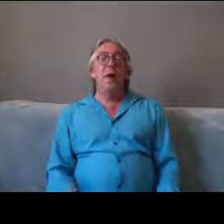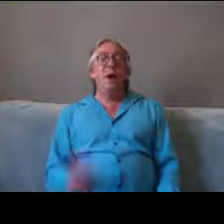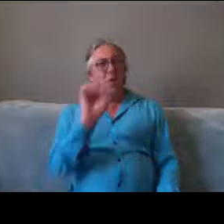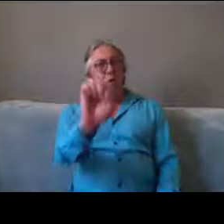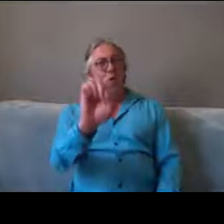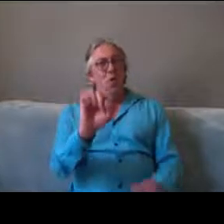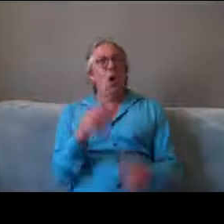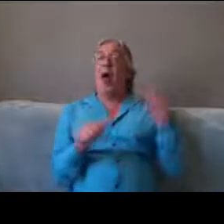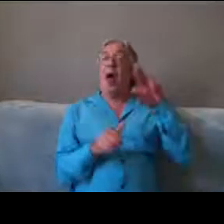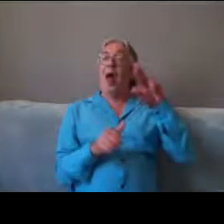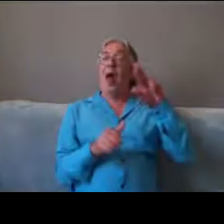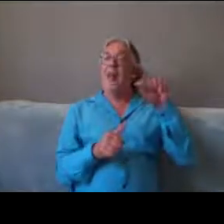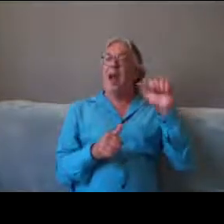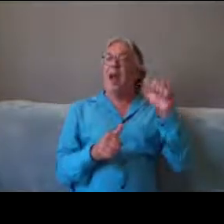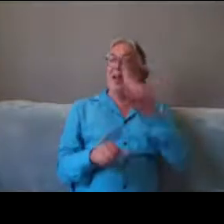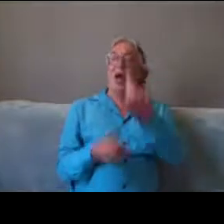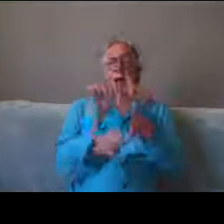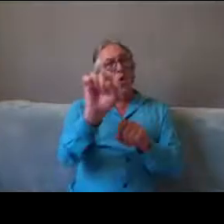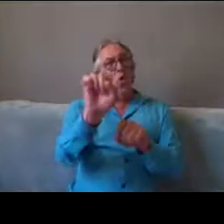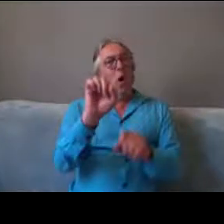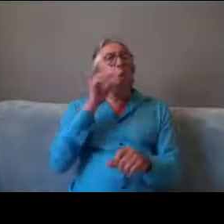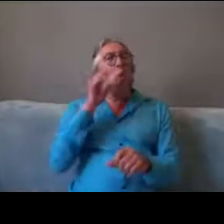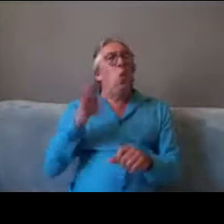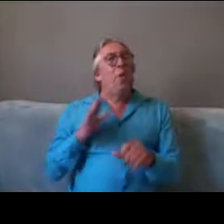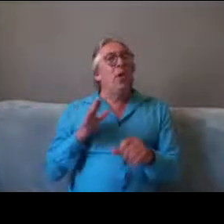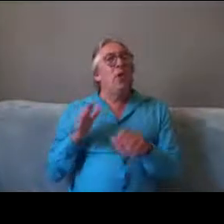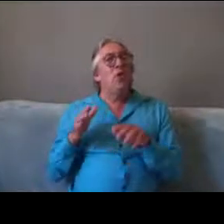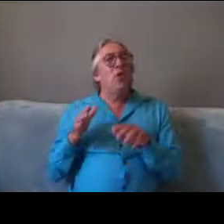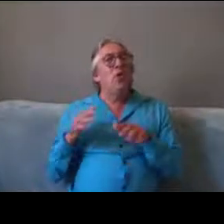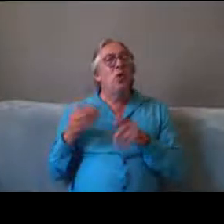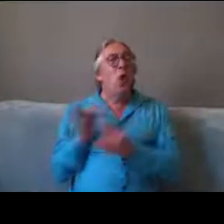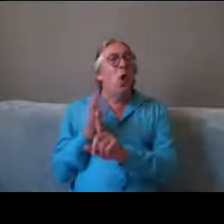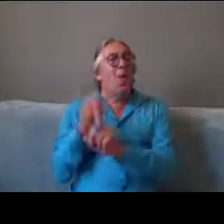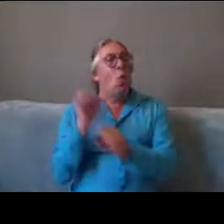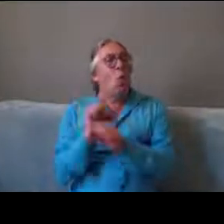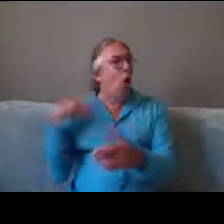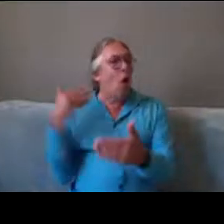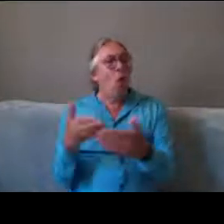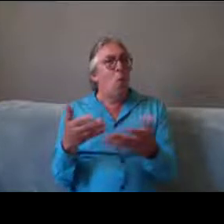But also activities supporting the careers of athletes and coaches,